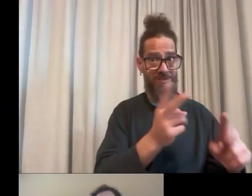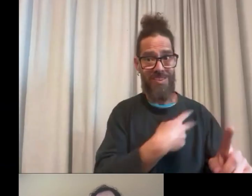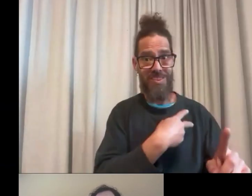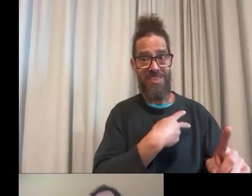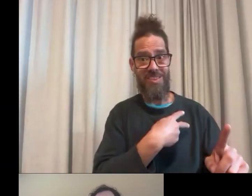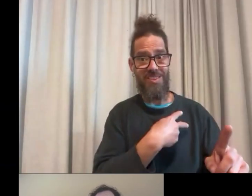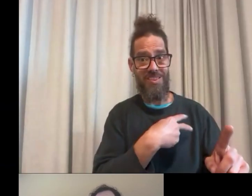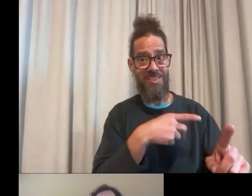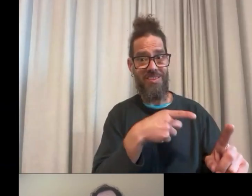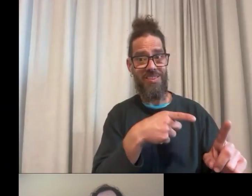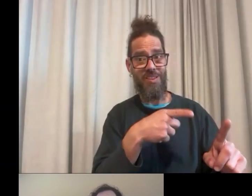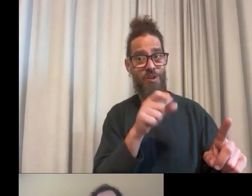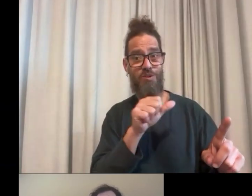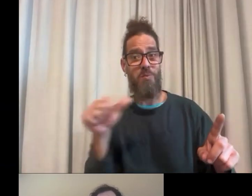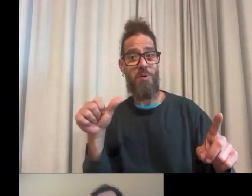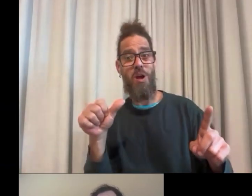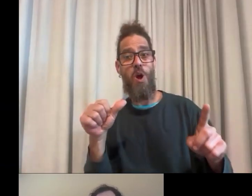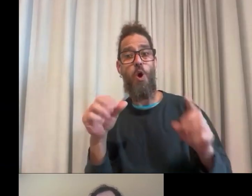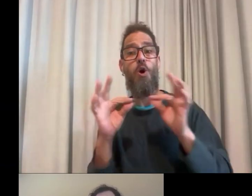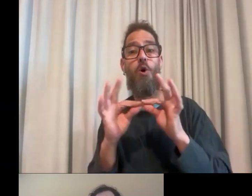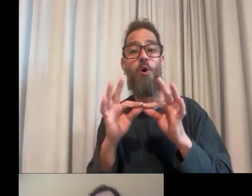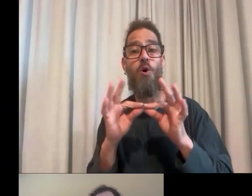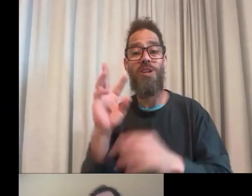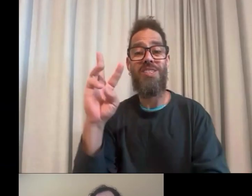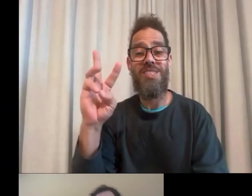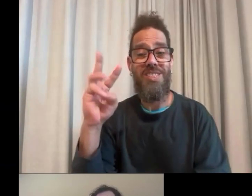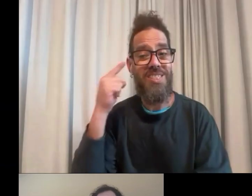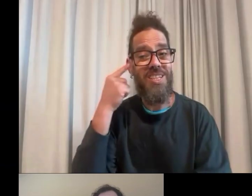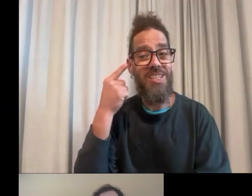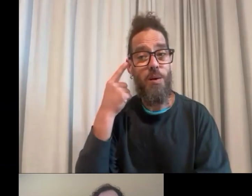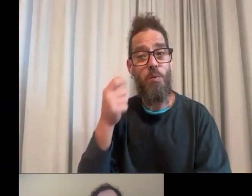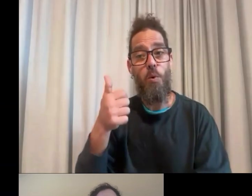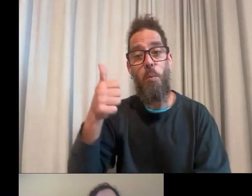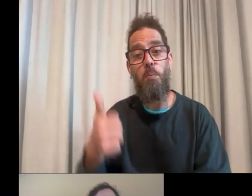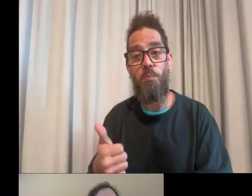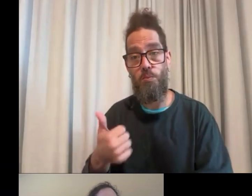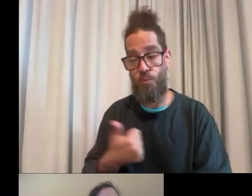it costs $0.06 every time someone self serves to get their answer.